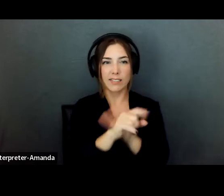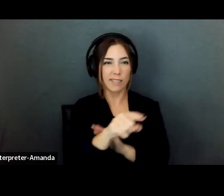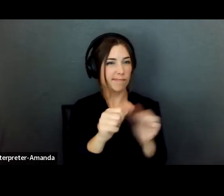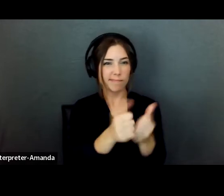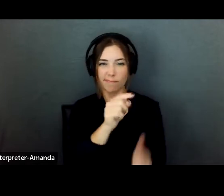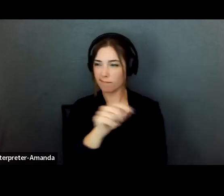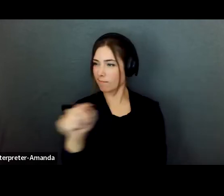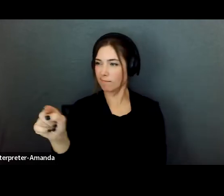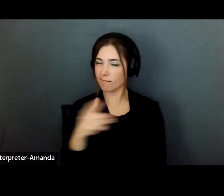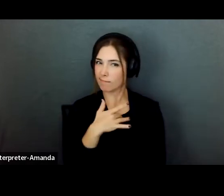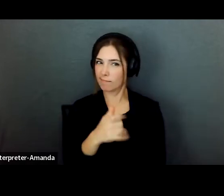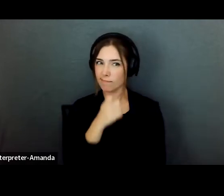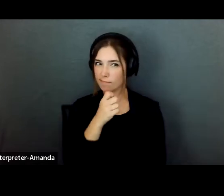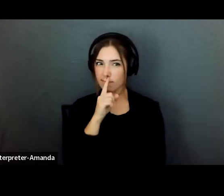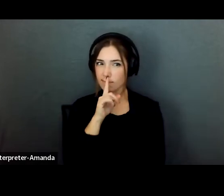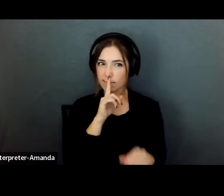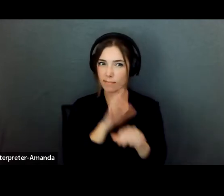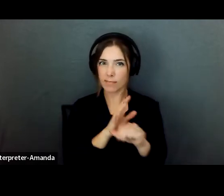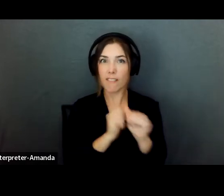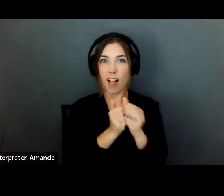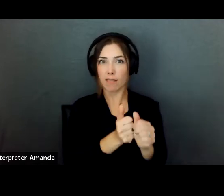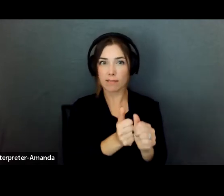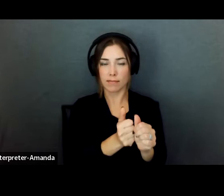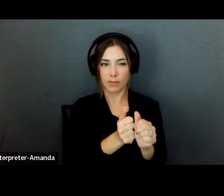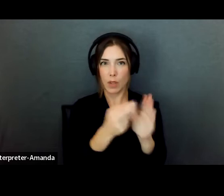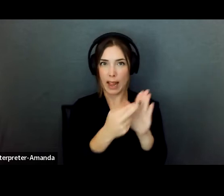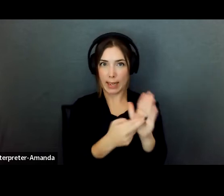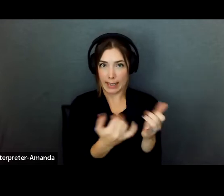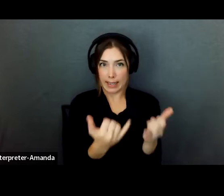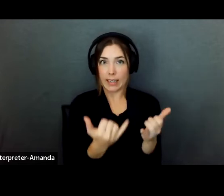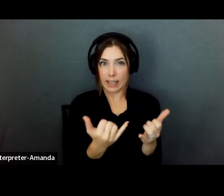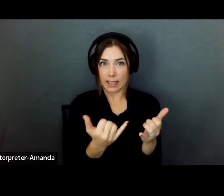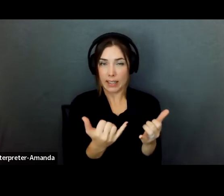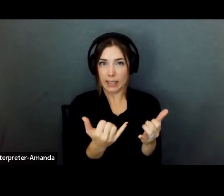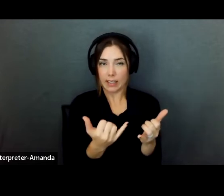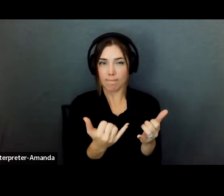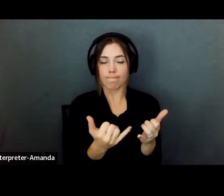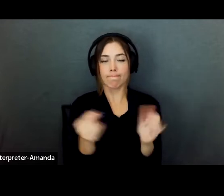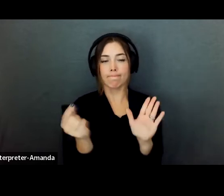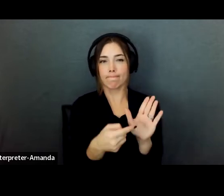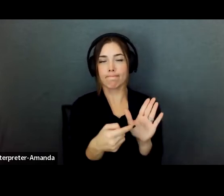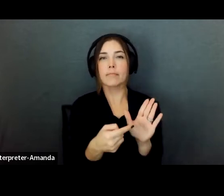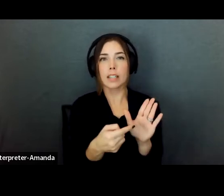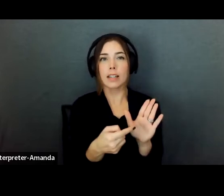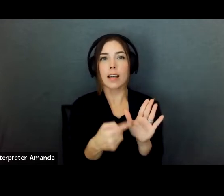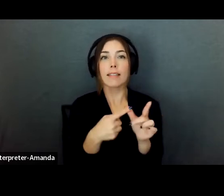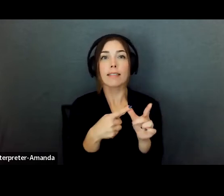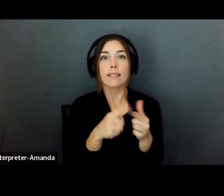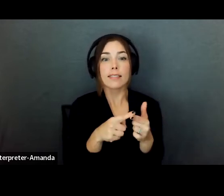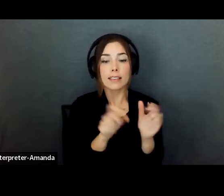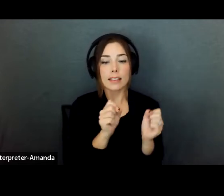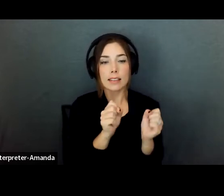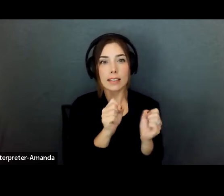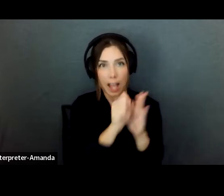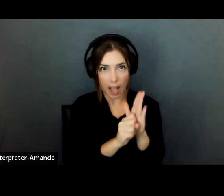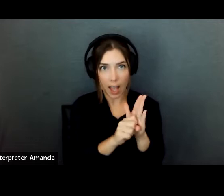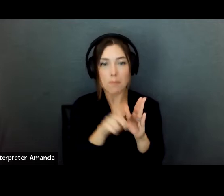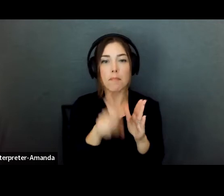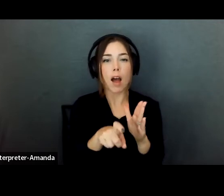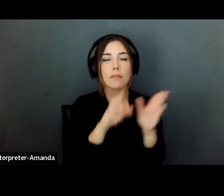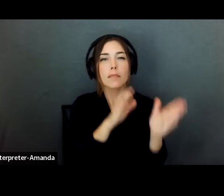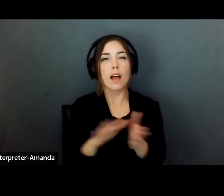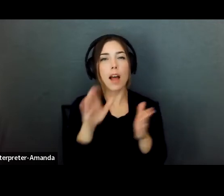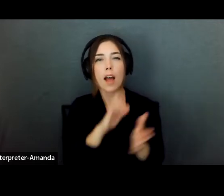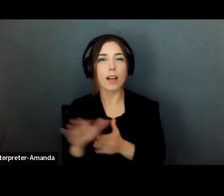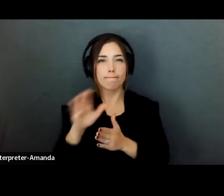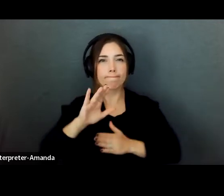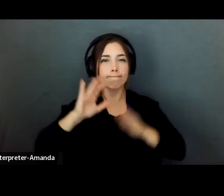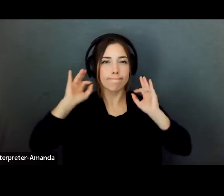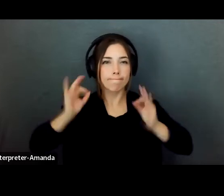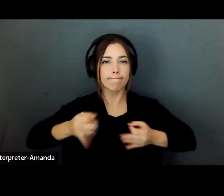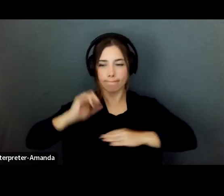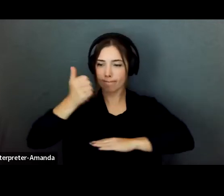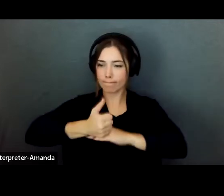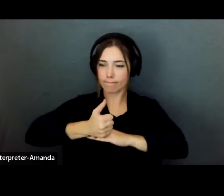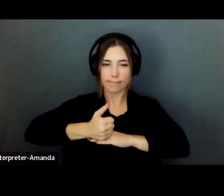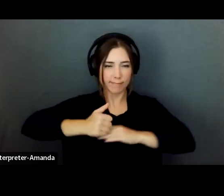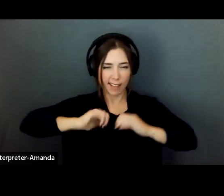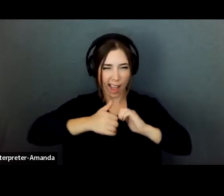And states have to make plans for how they expect additional federal oversight to review